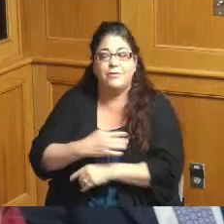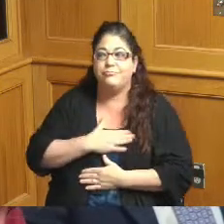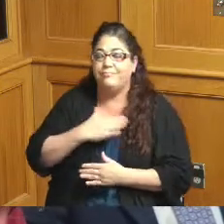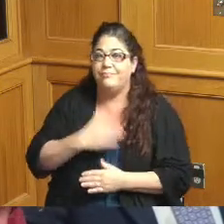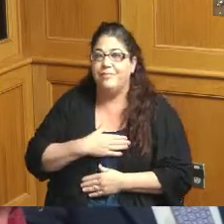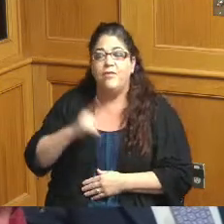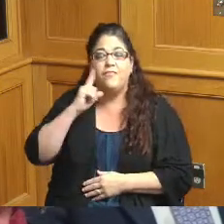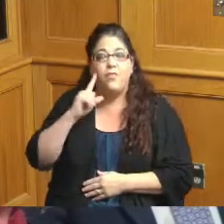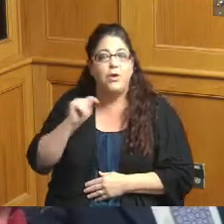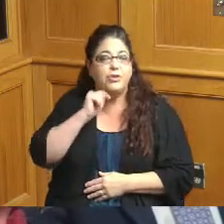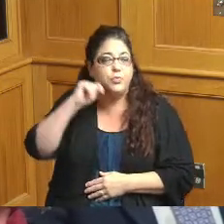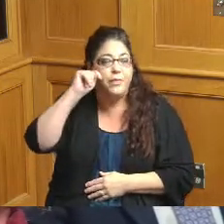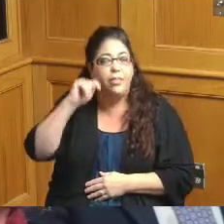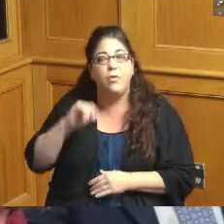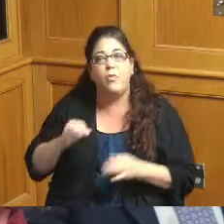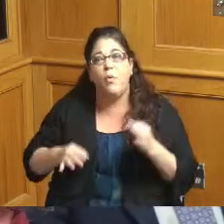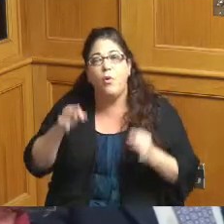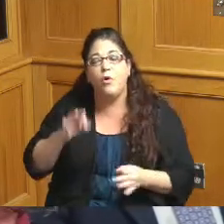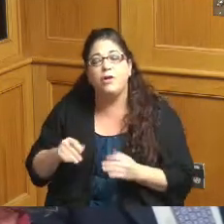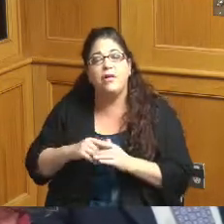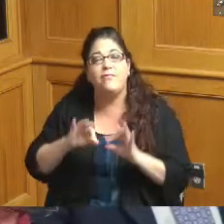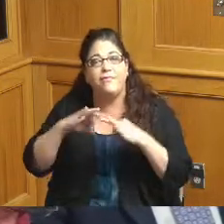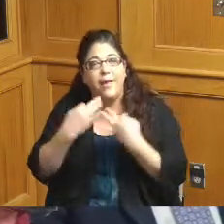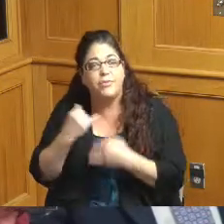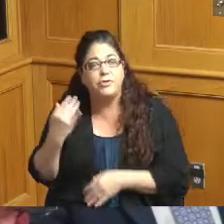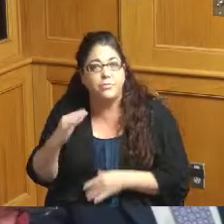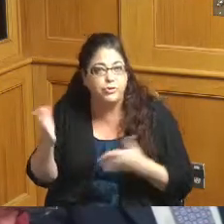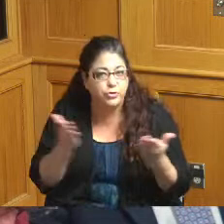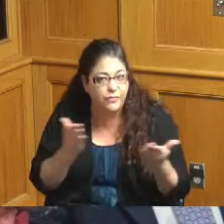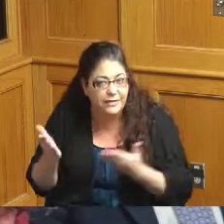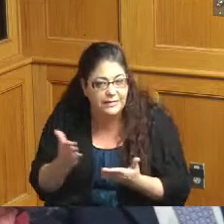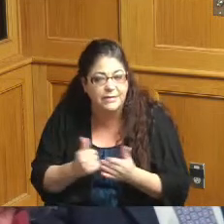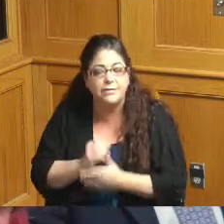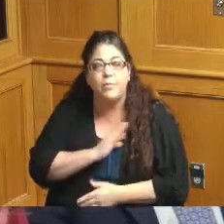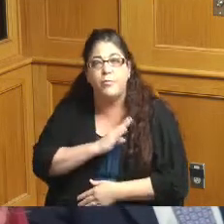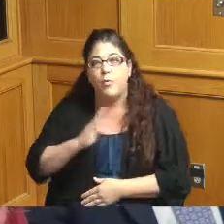of domestic relations job and family services the Board of Elections the Probate Court and